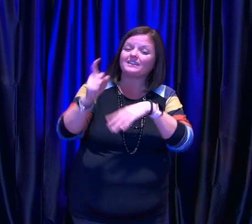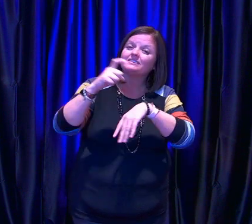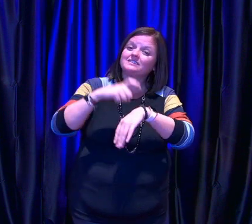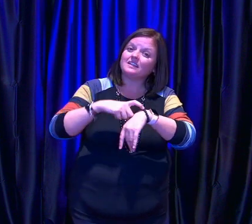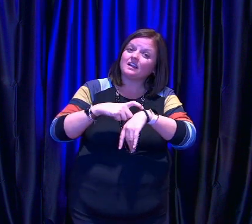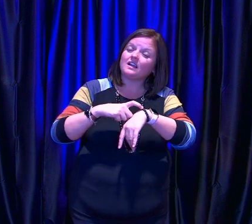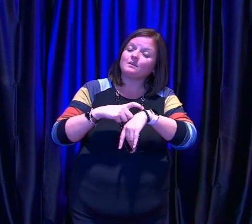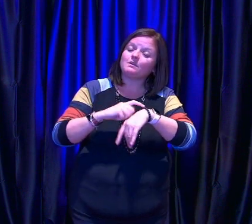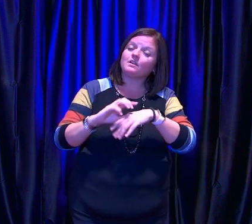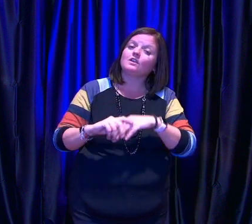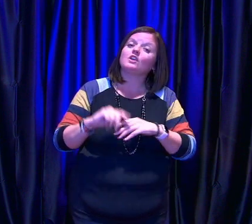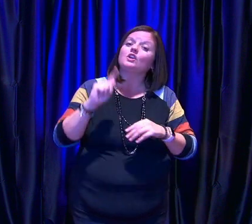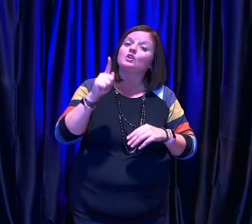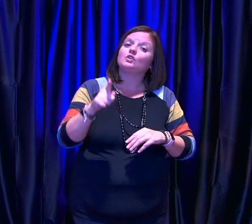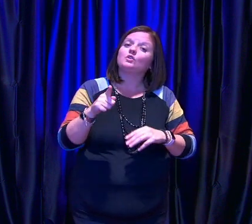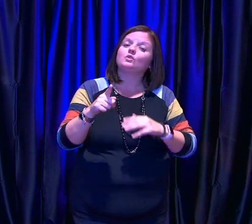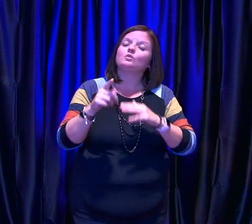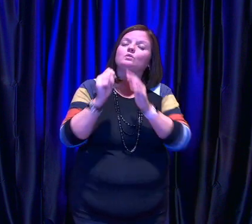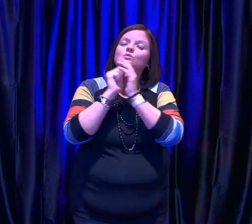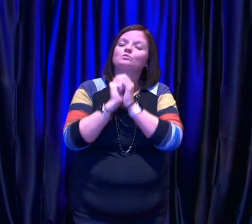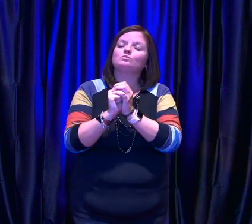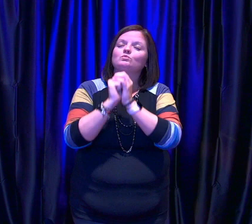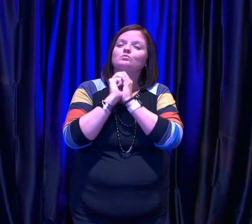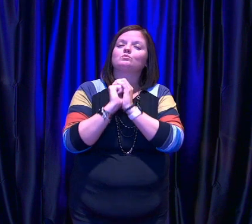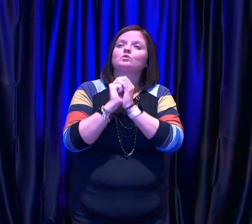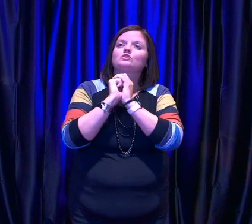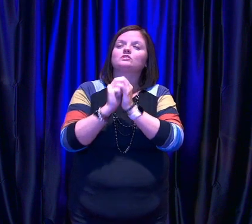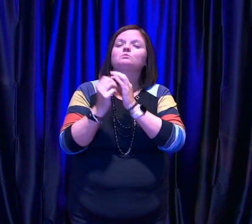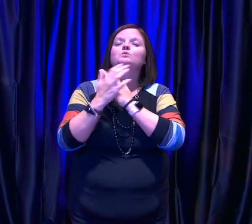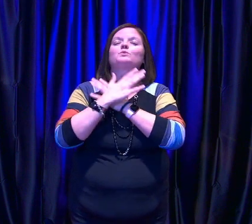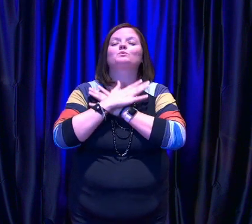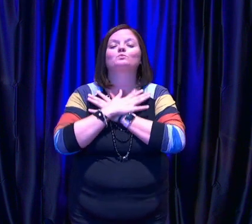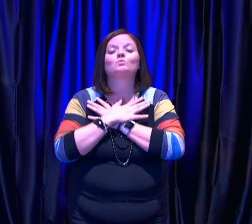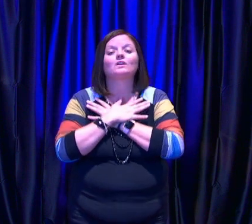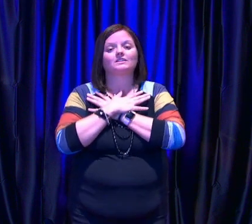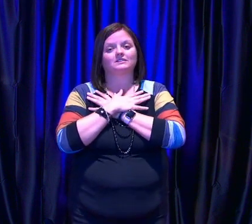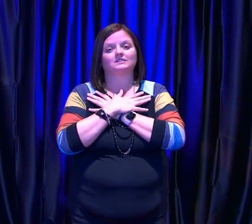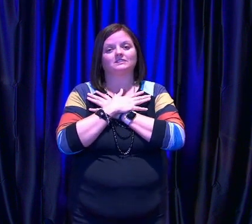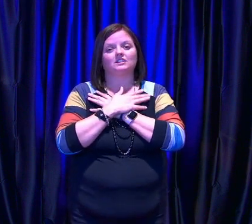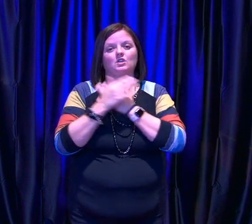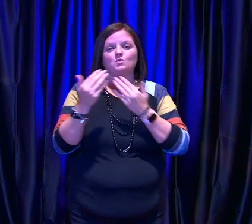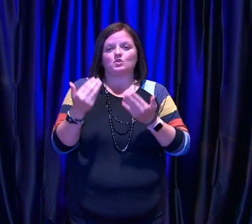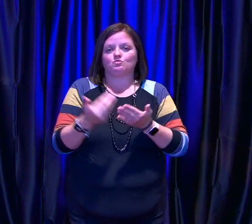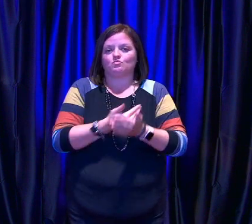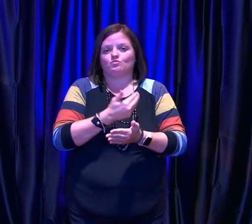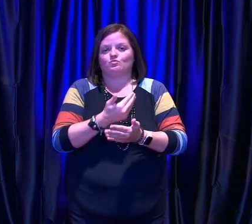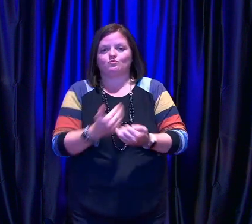where you worship where you rest where you renew and so it is a